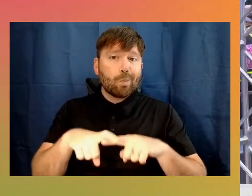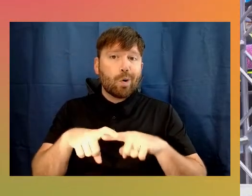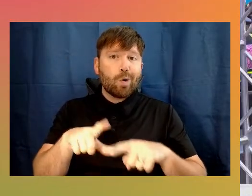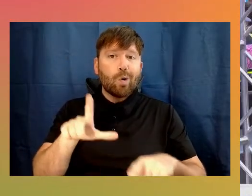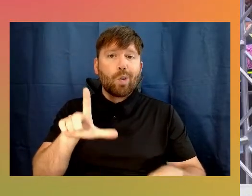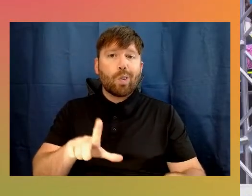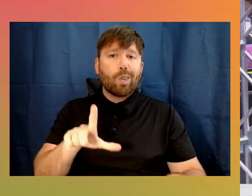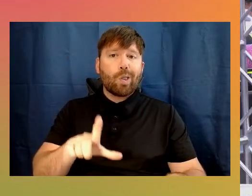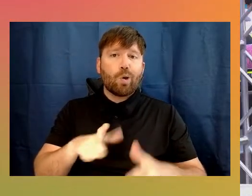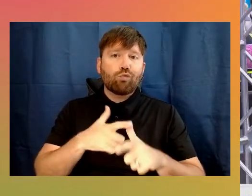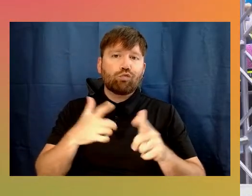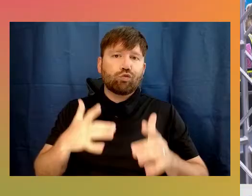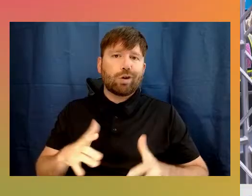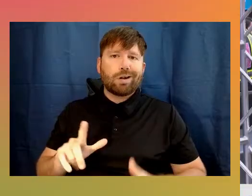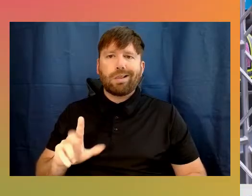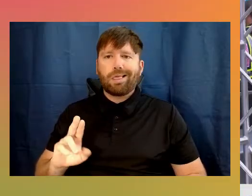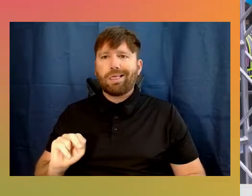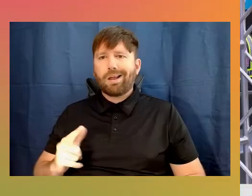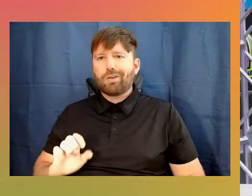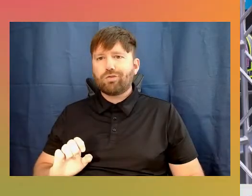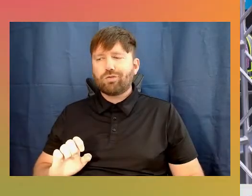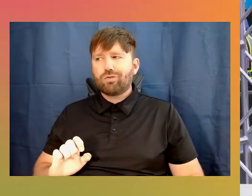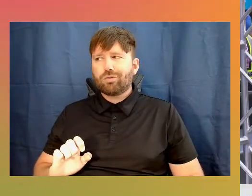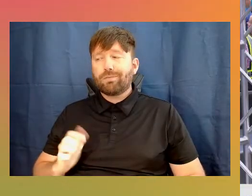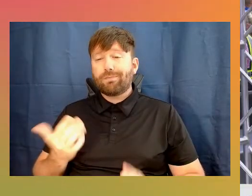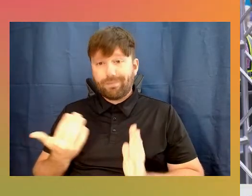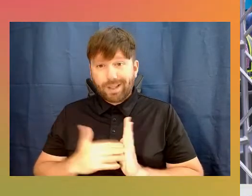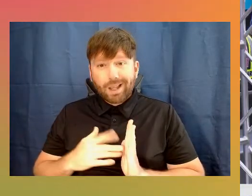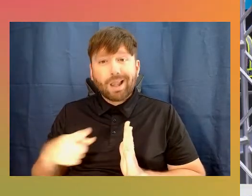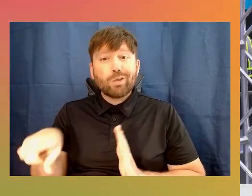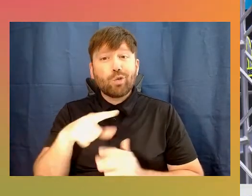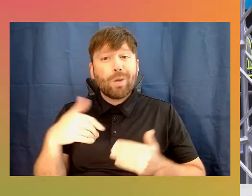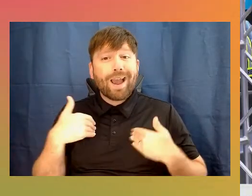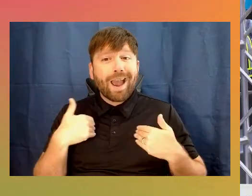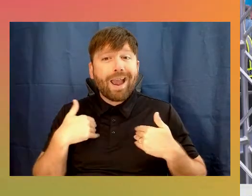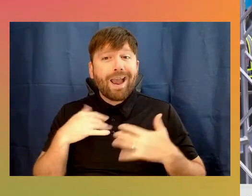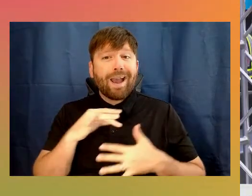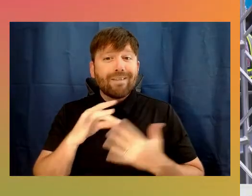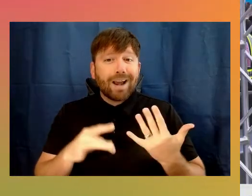EXHALE, RIGHT HAND DOWN. PAUSE IN THAT LOW RUNNERS